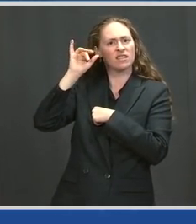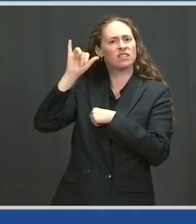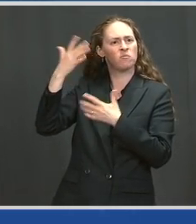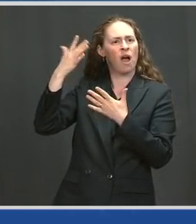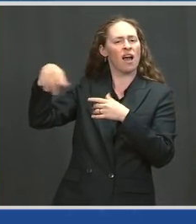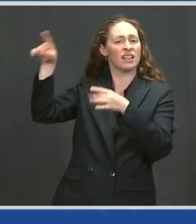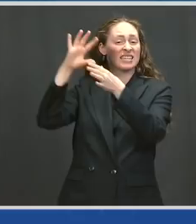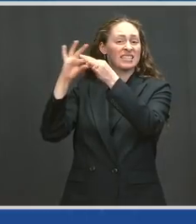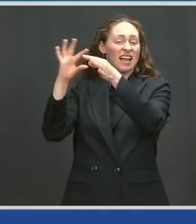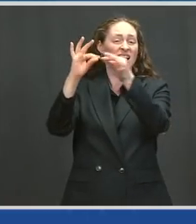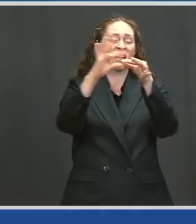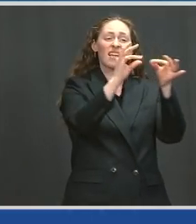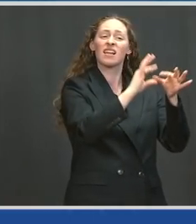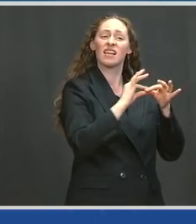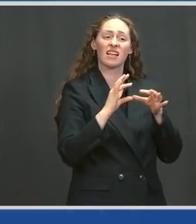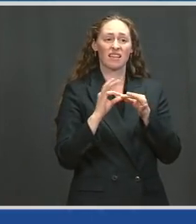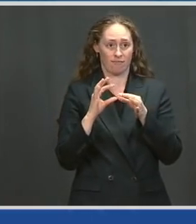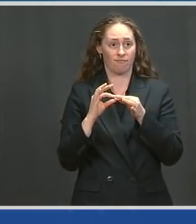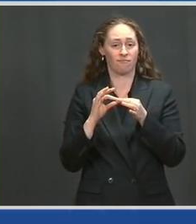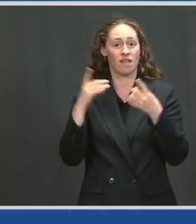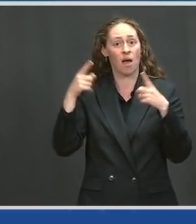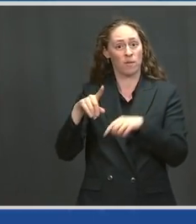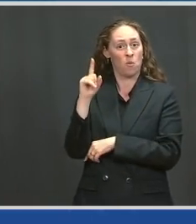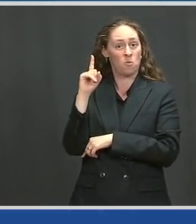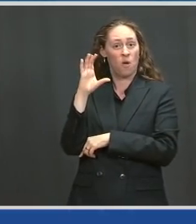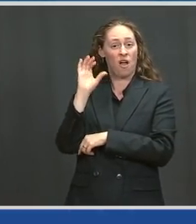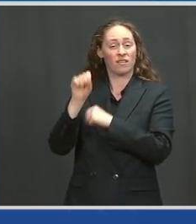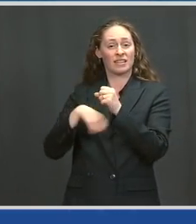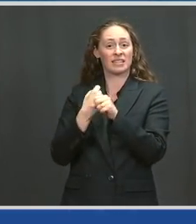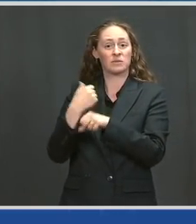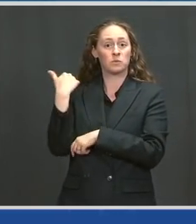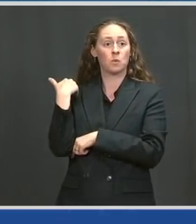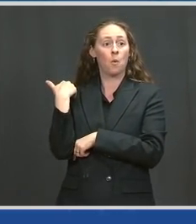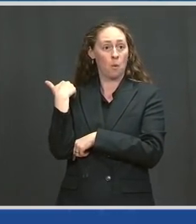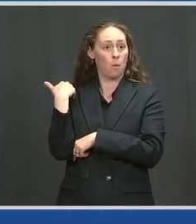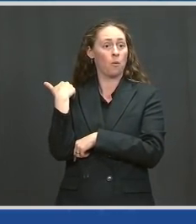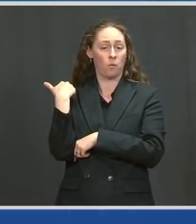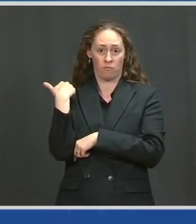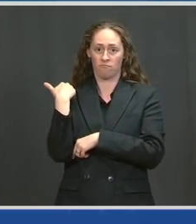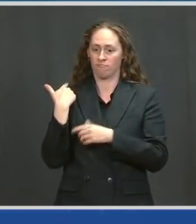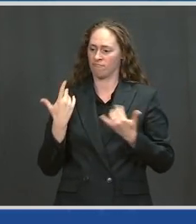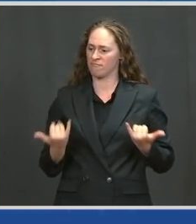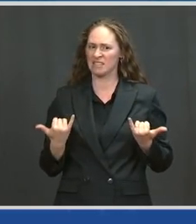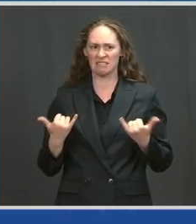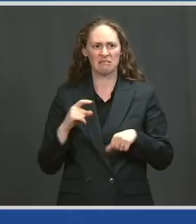100 years ago, at this hour, on this first day of June,